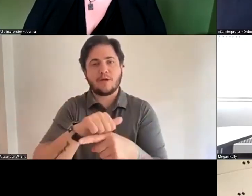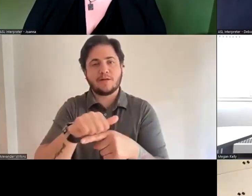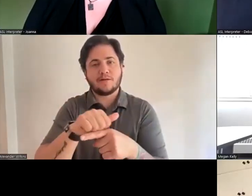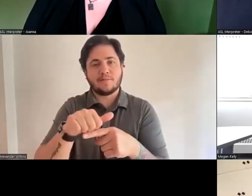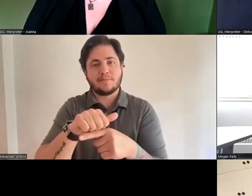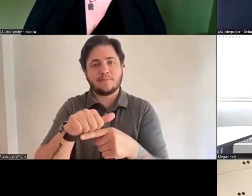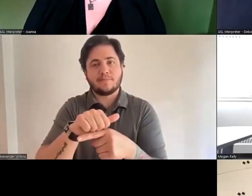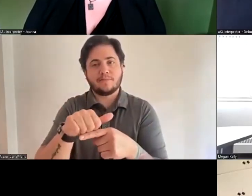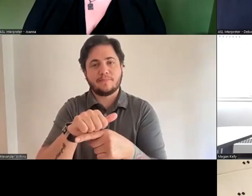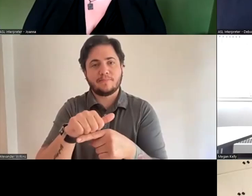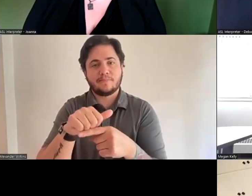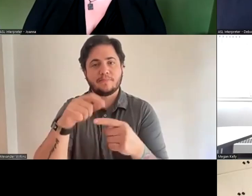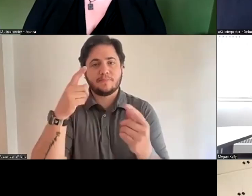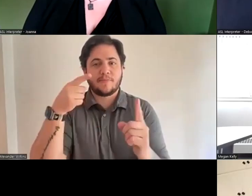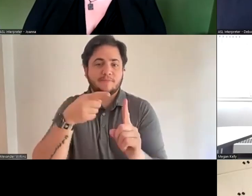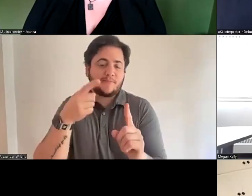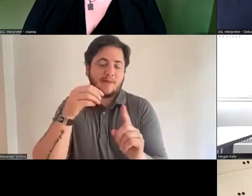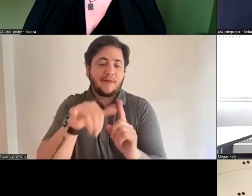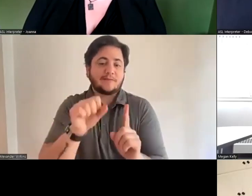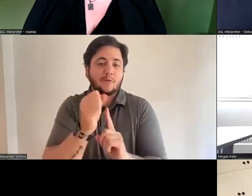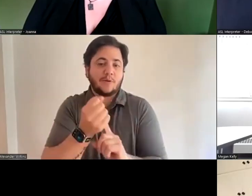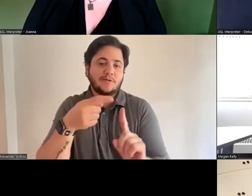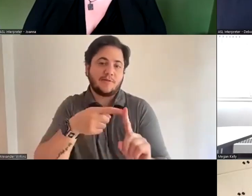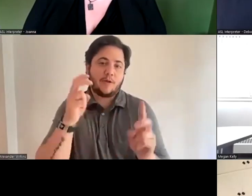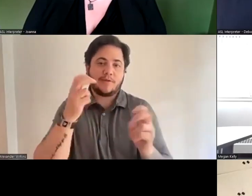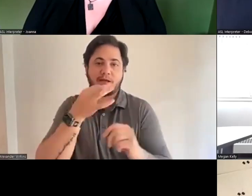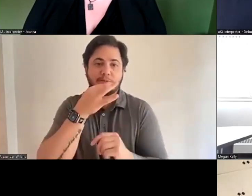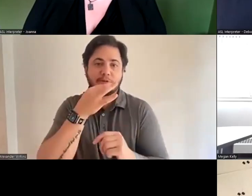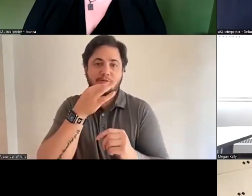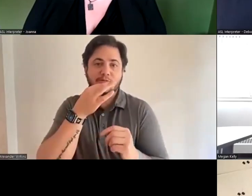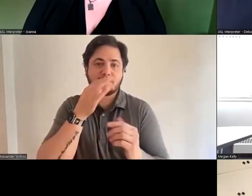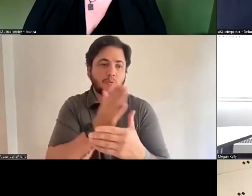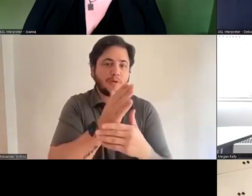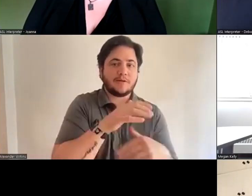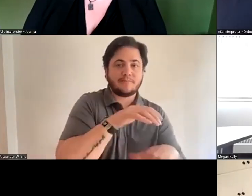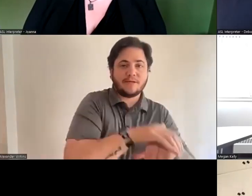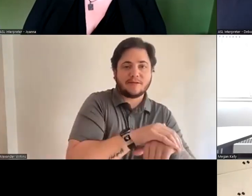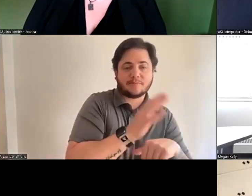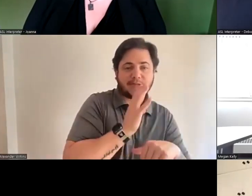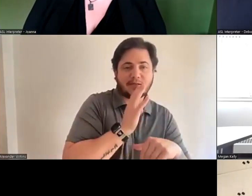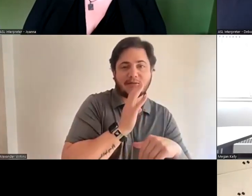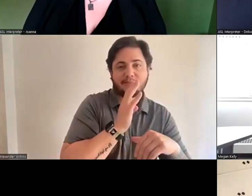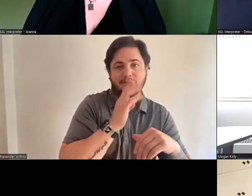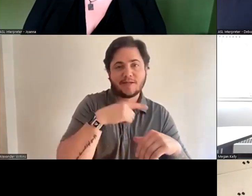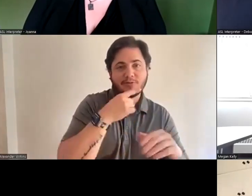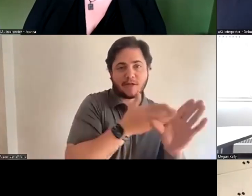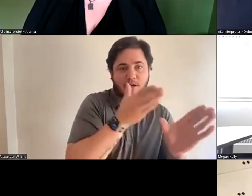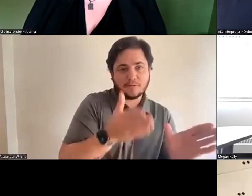to them. So I think, again, as Melissa mentioned the training - that situation requires somebody